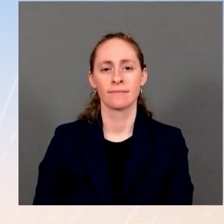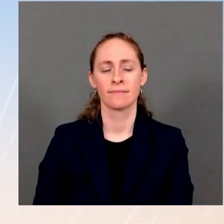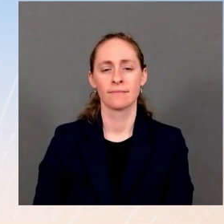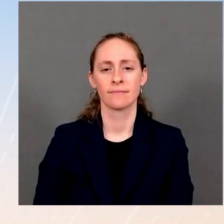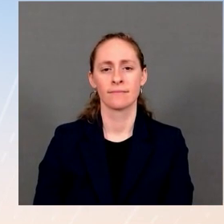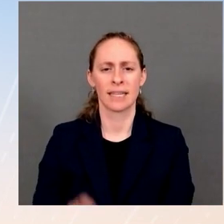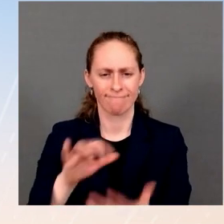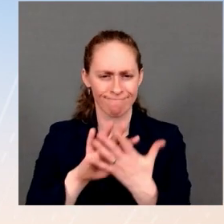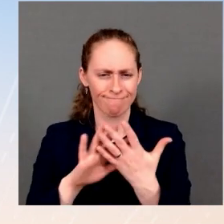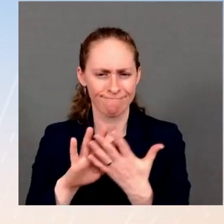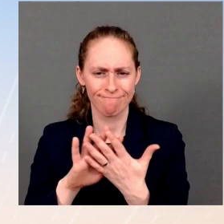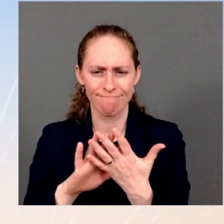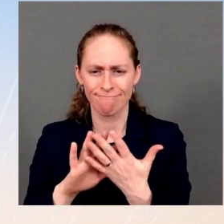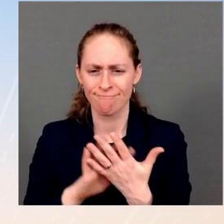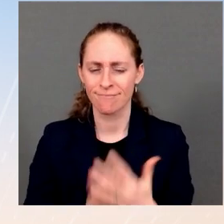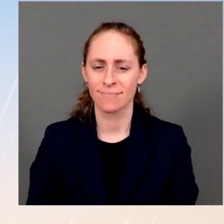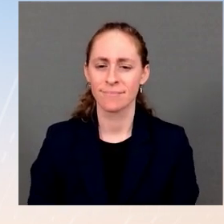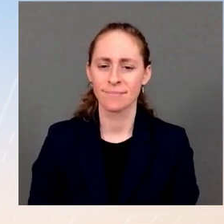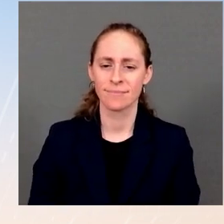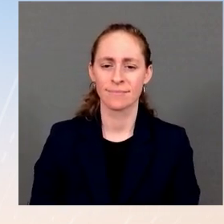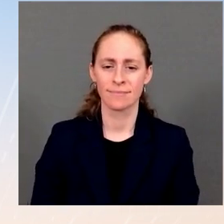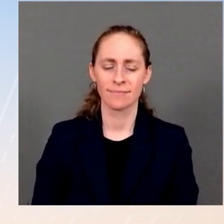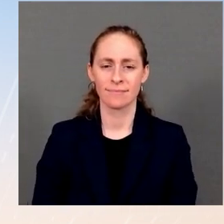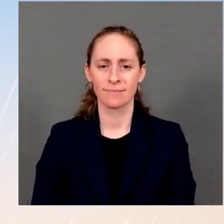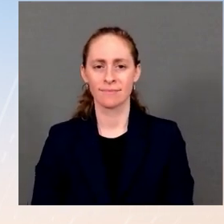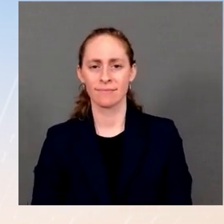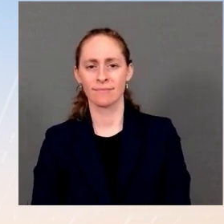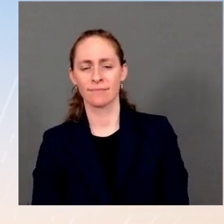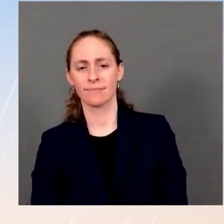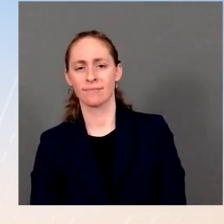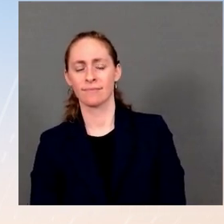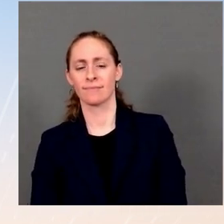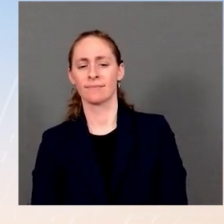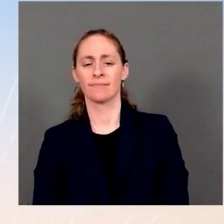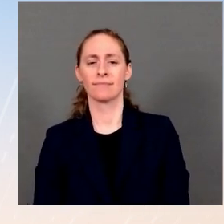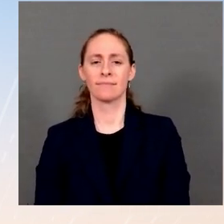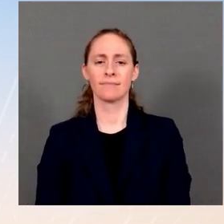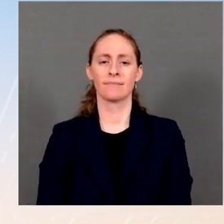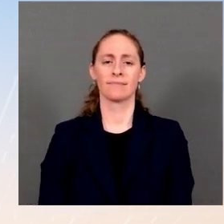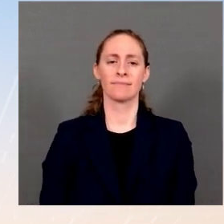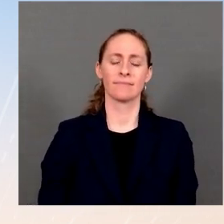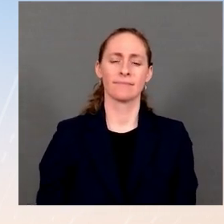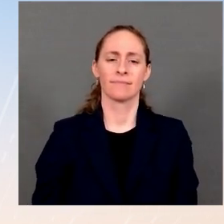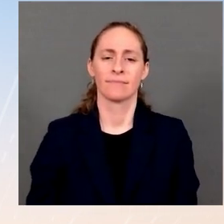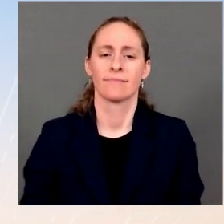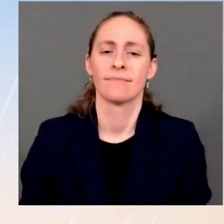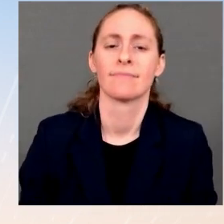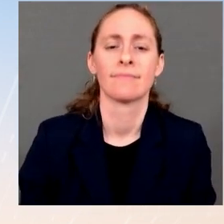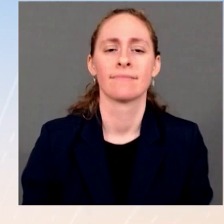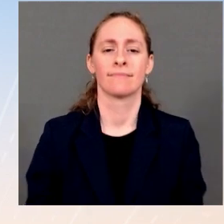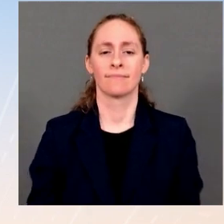Ms. Jean-Pierre: Look, as it relates to shutdowns which is what I was trying to convey to Jeff as he asked me this question --